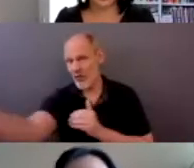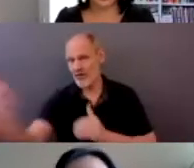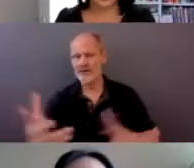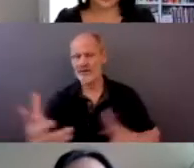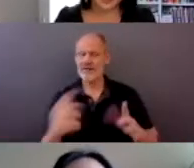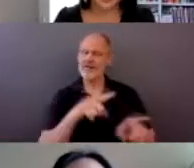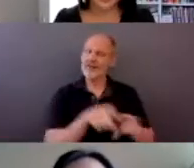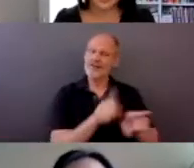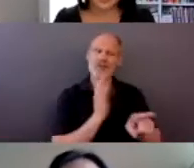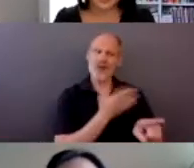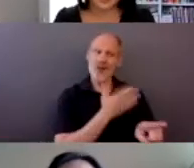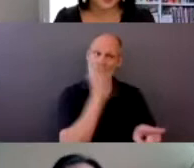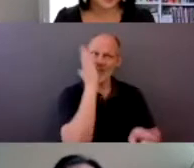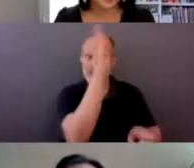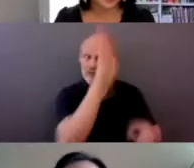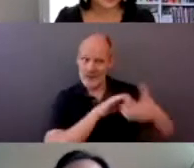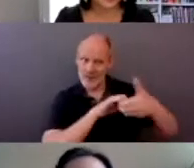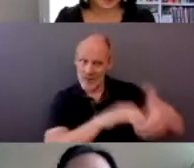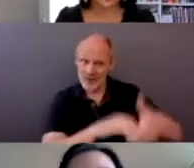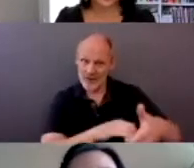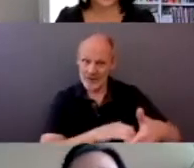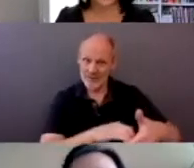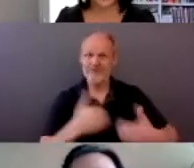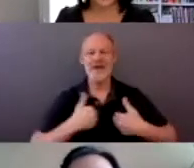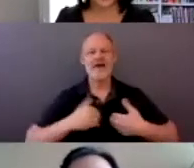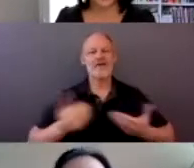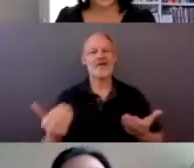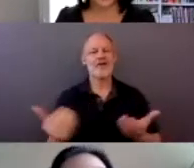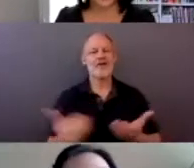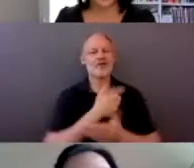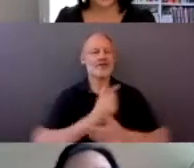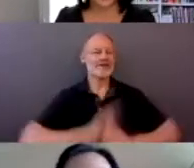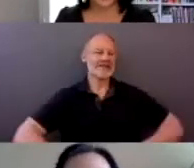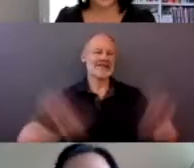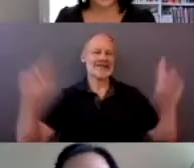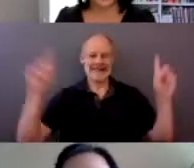Thank you so much, Michelle. Michelle will be coming back when we do our Q and A.